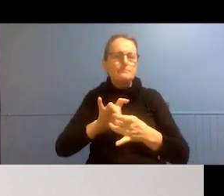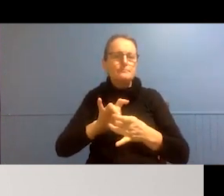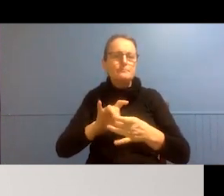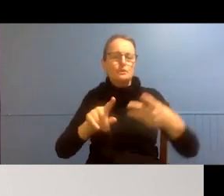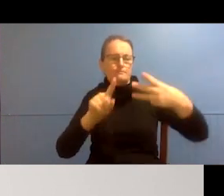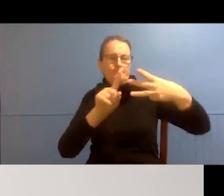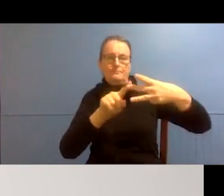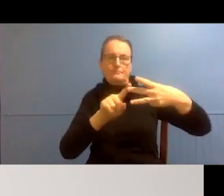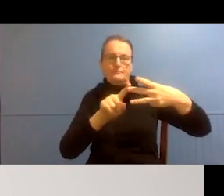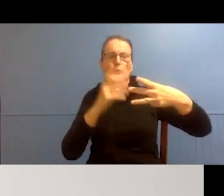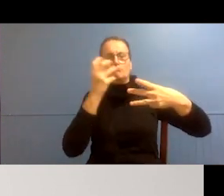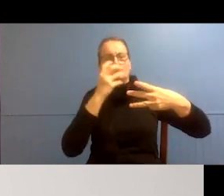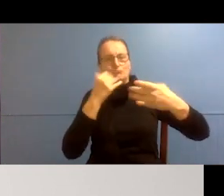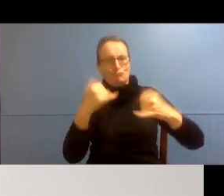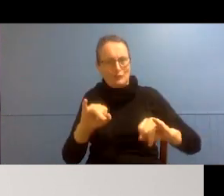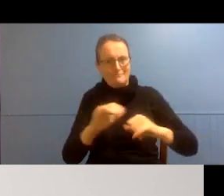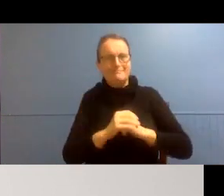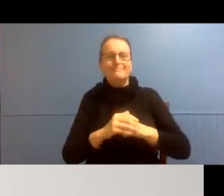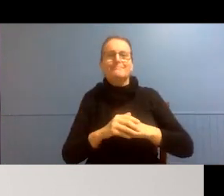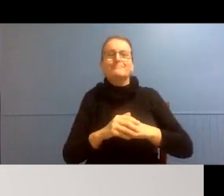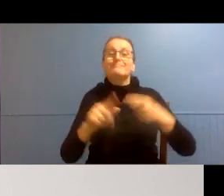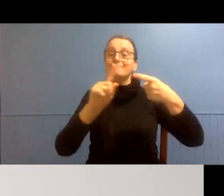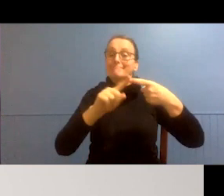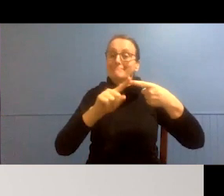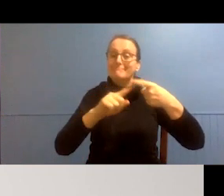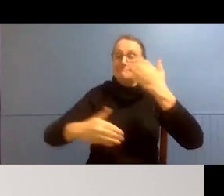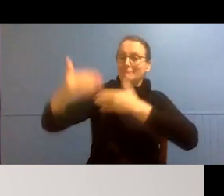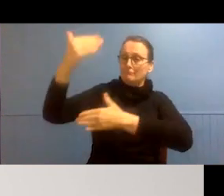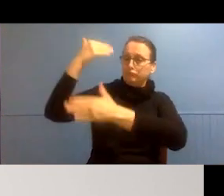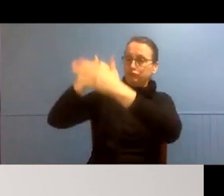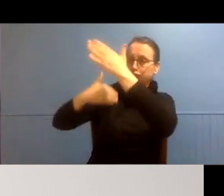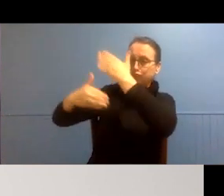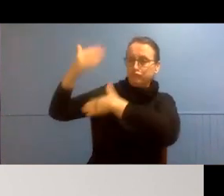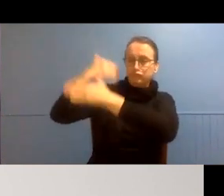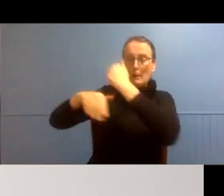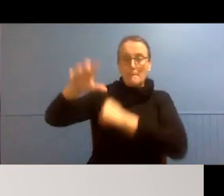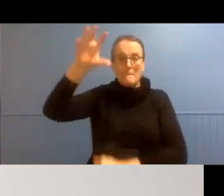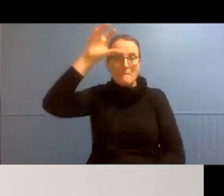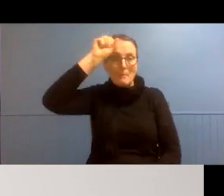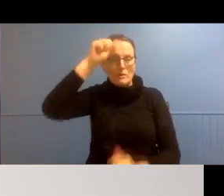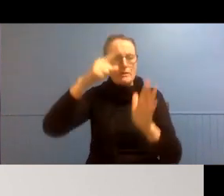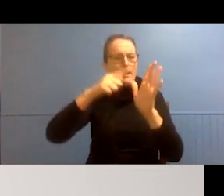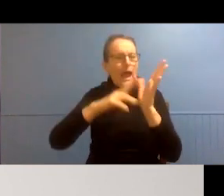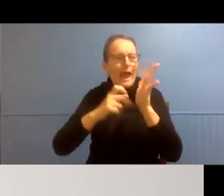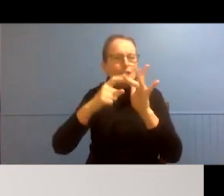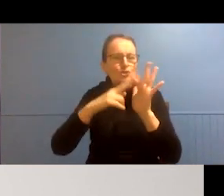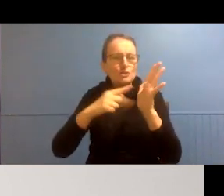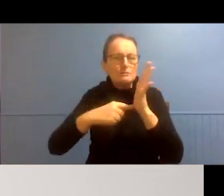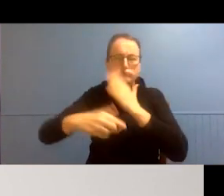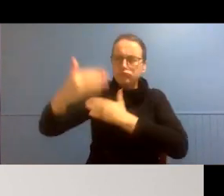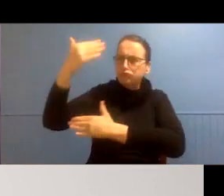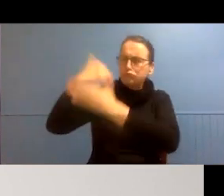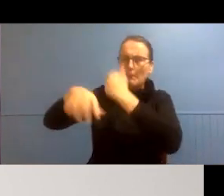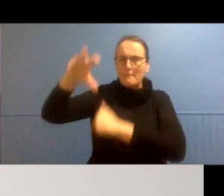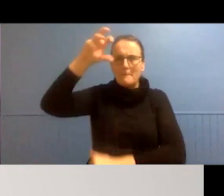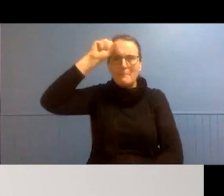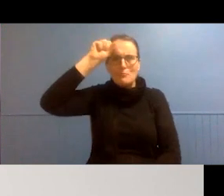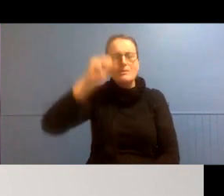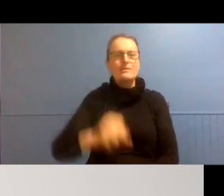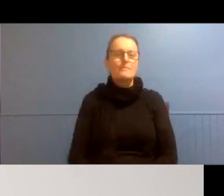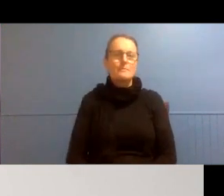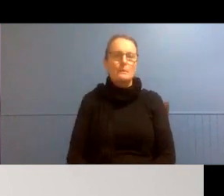mental models - sorry, regarding ancient memory, we're all ancient